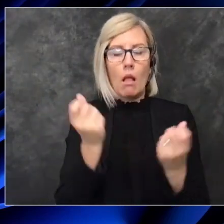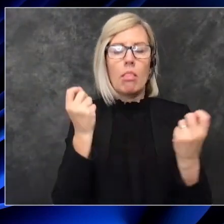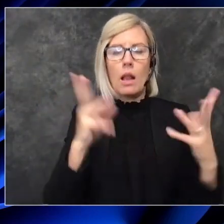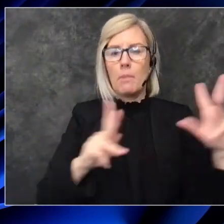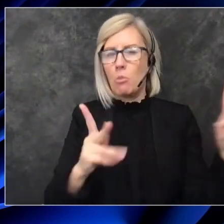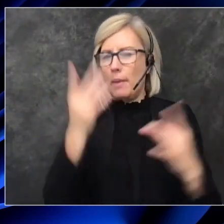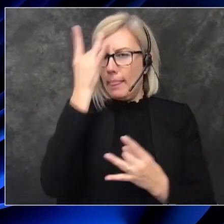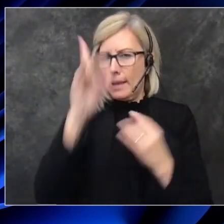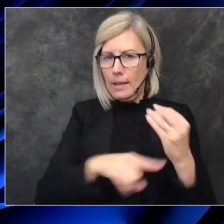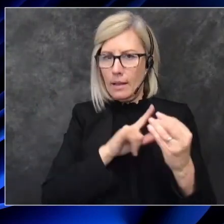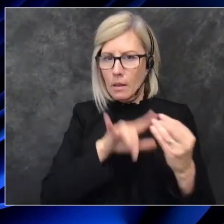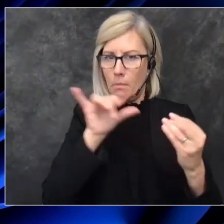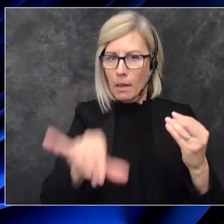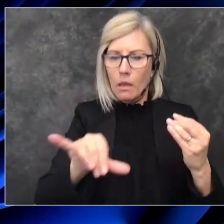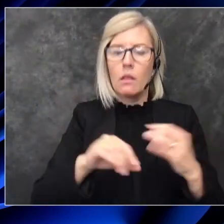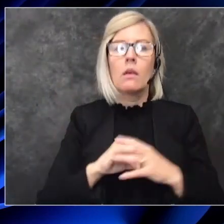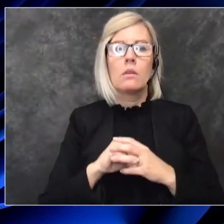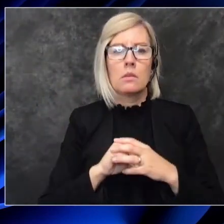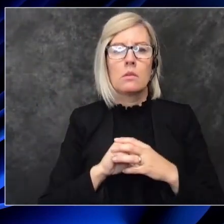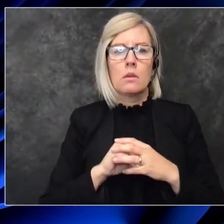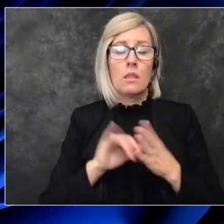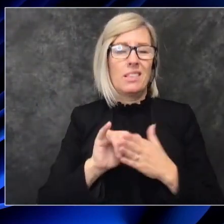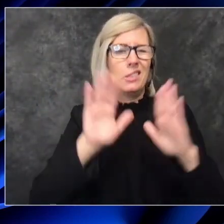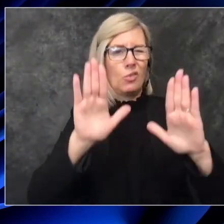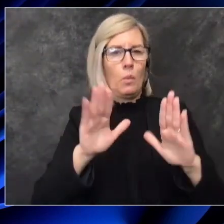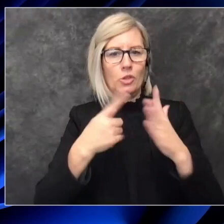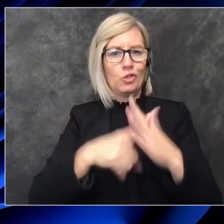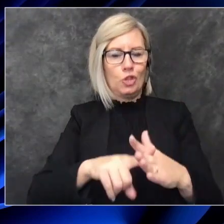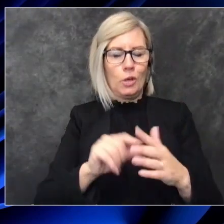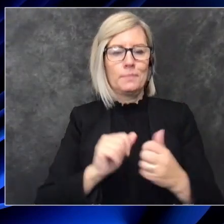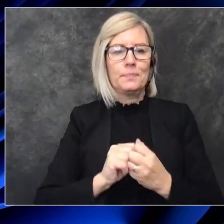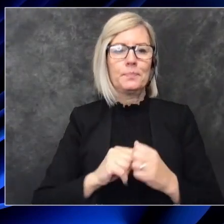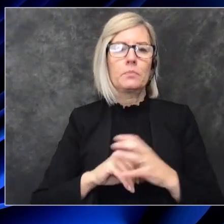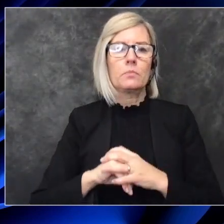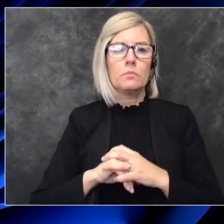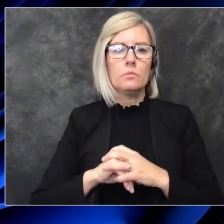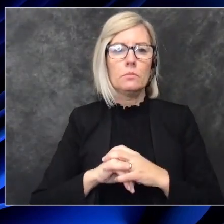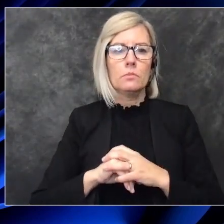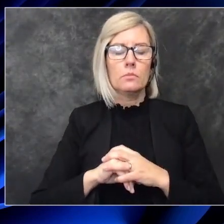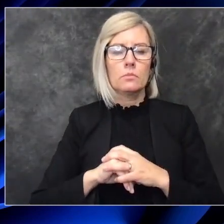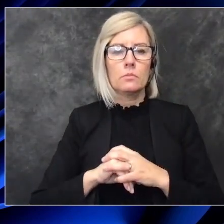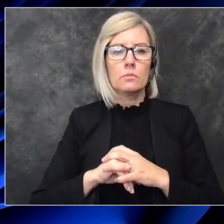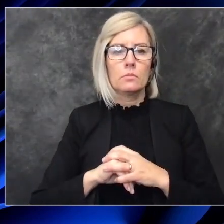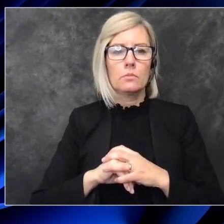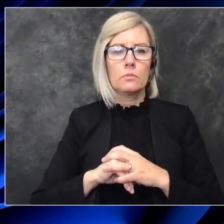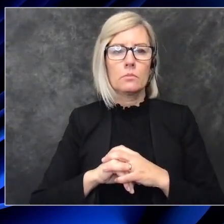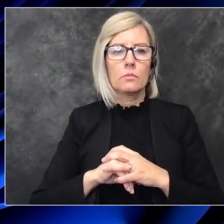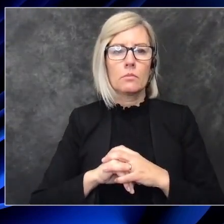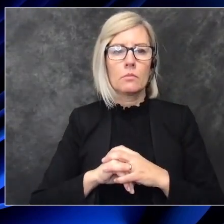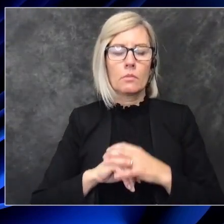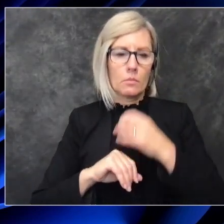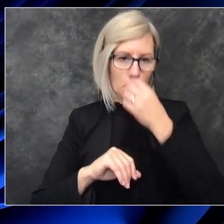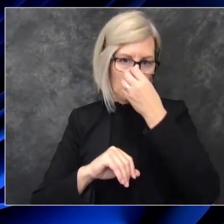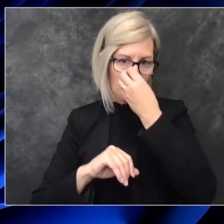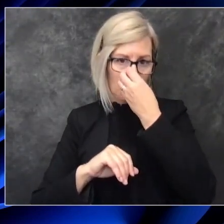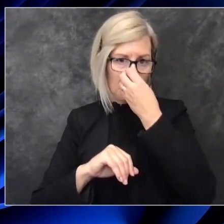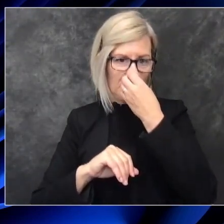so this is just a great one to start with. Will,